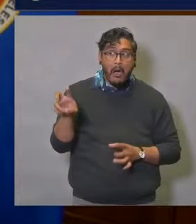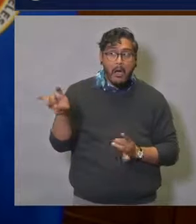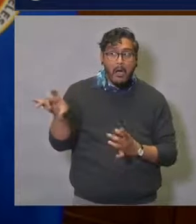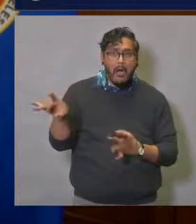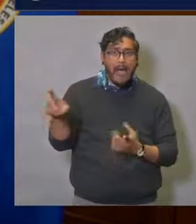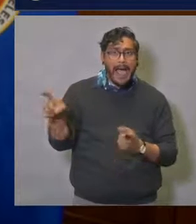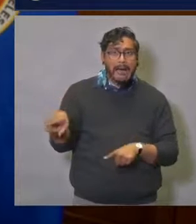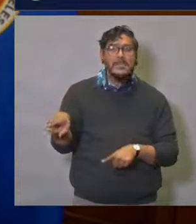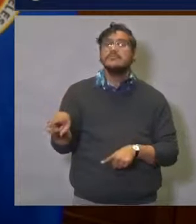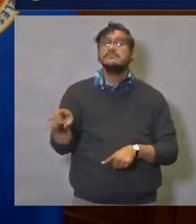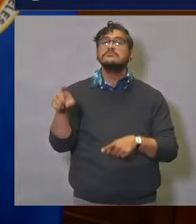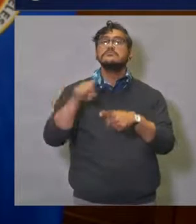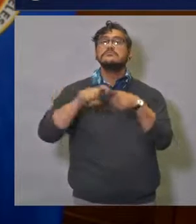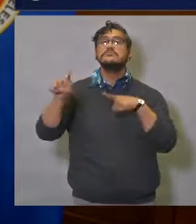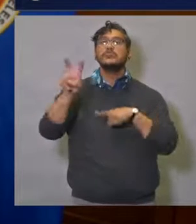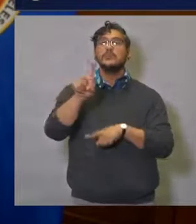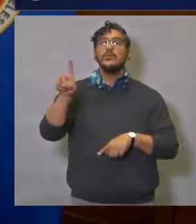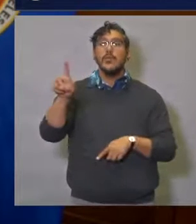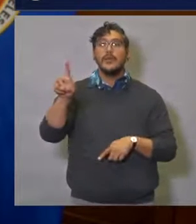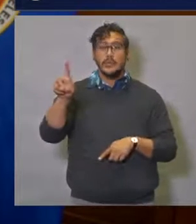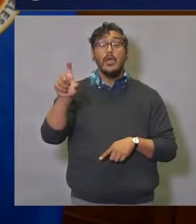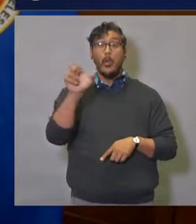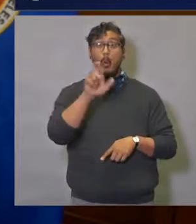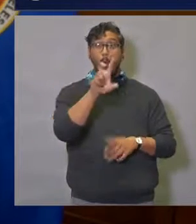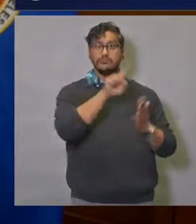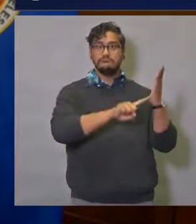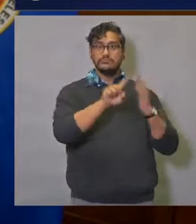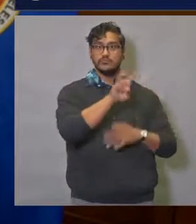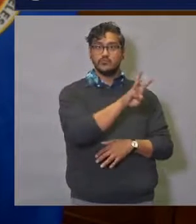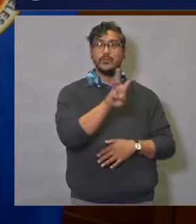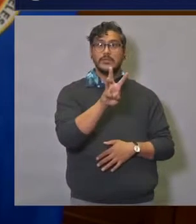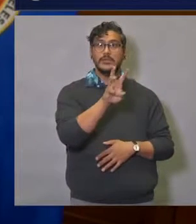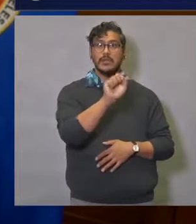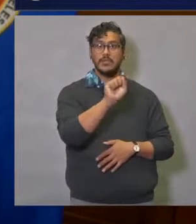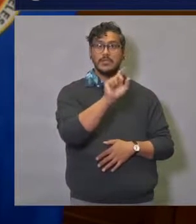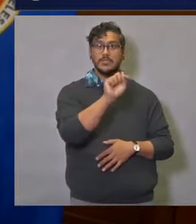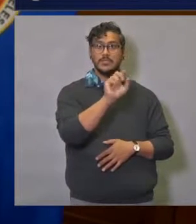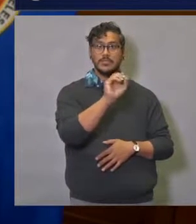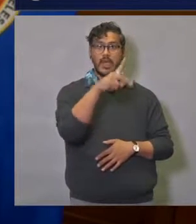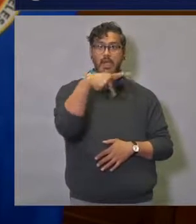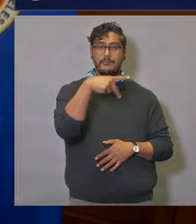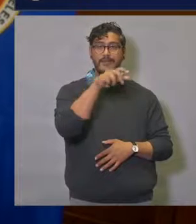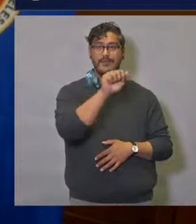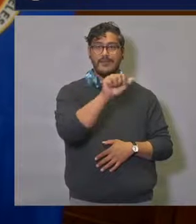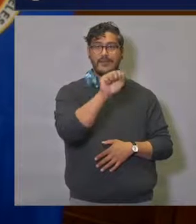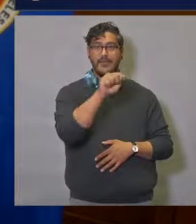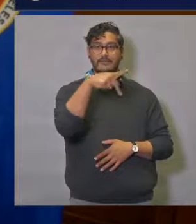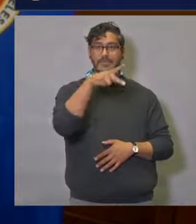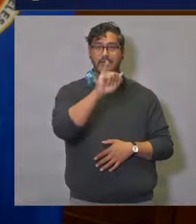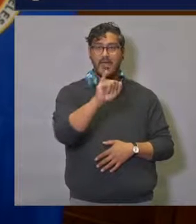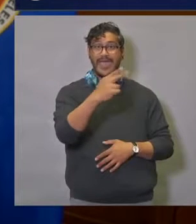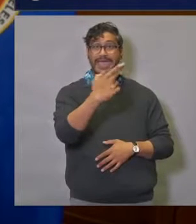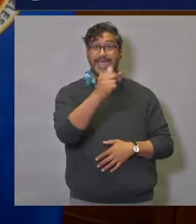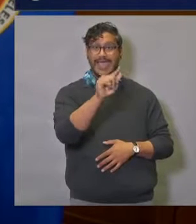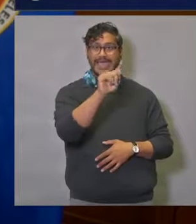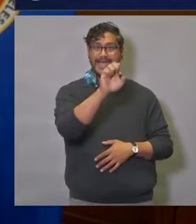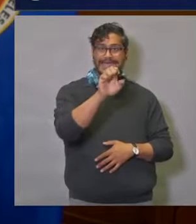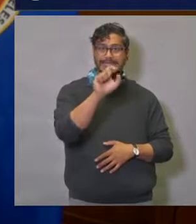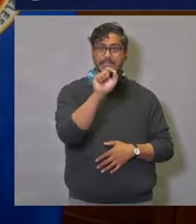REPORTING THROUGH THE 211